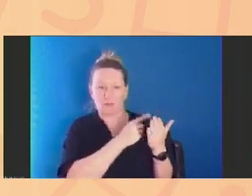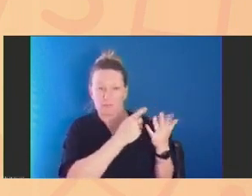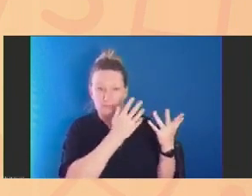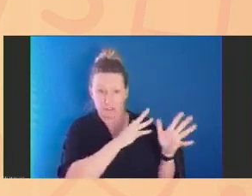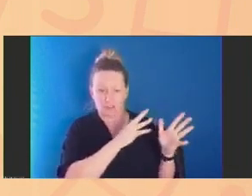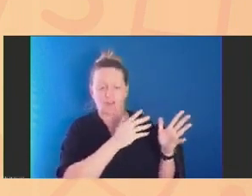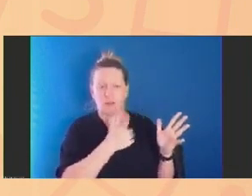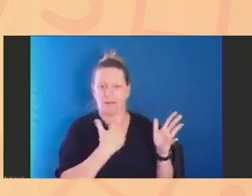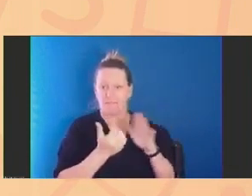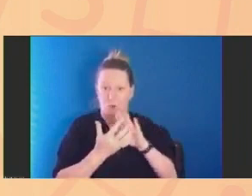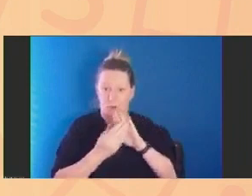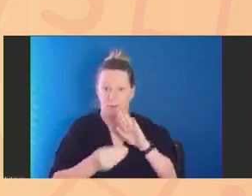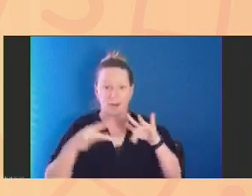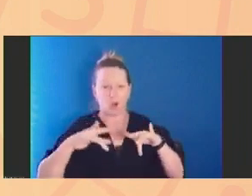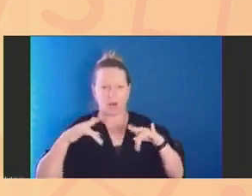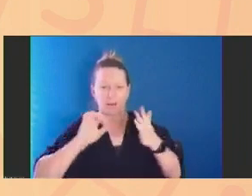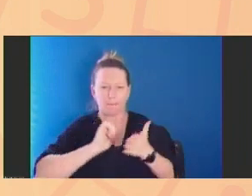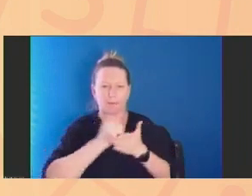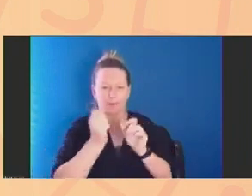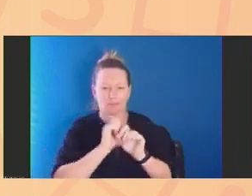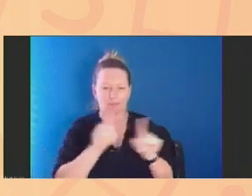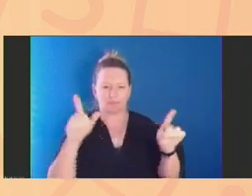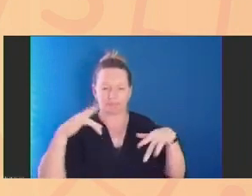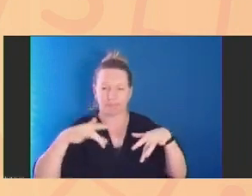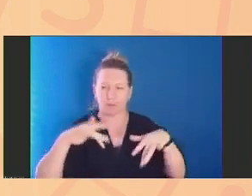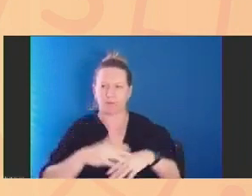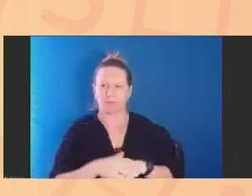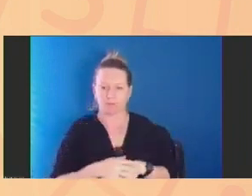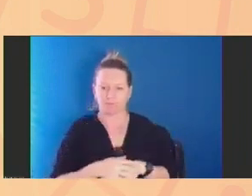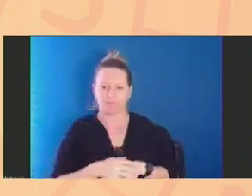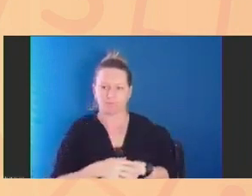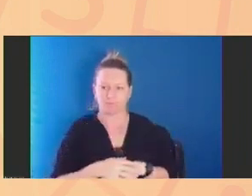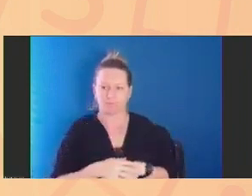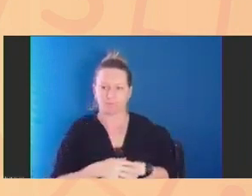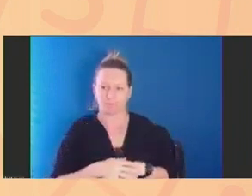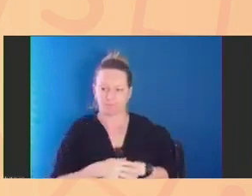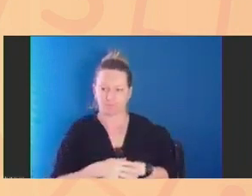Wow. We just me and her gotta sing this song. (UNKNOWN) that's fish in the river.